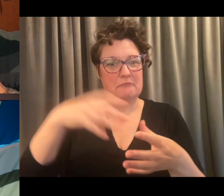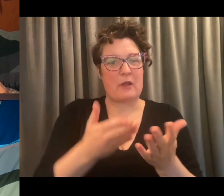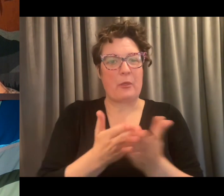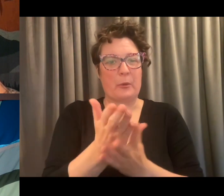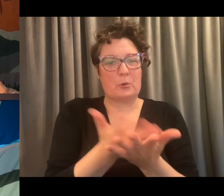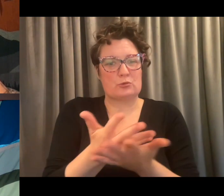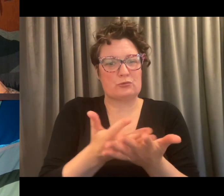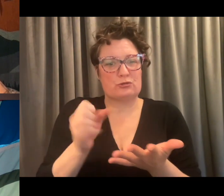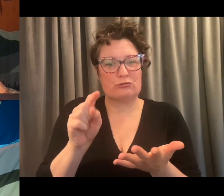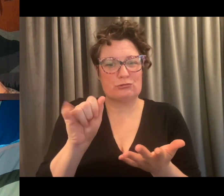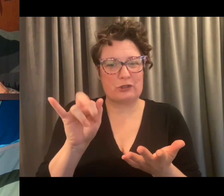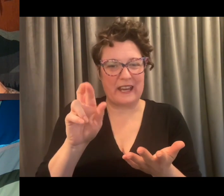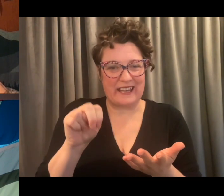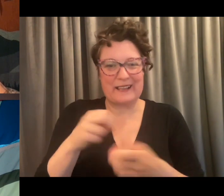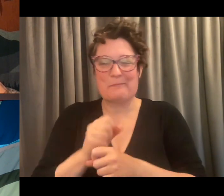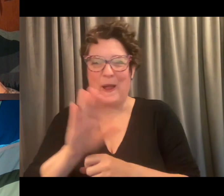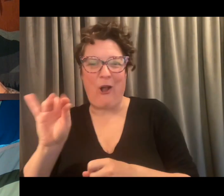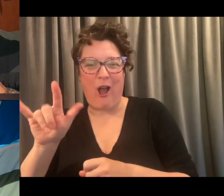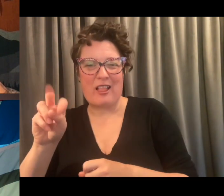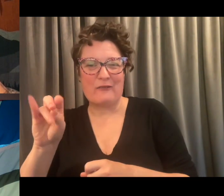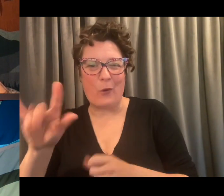olive oil, make your balms with beeswax.